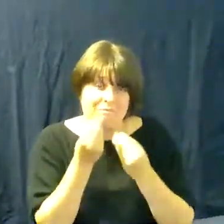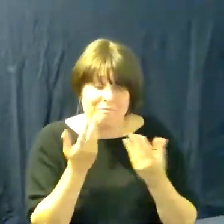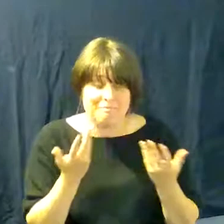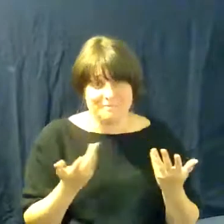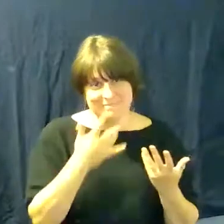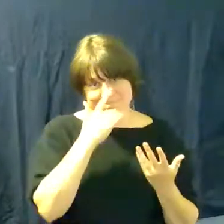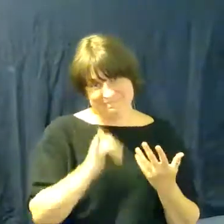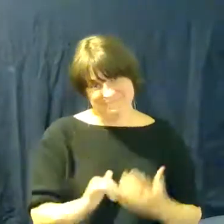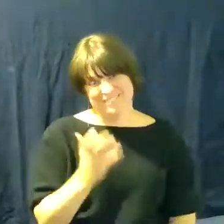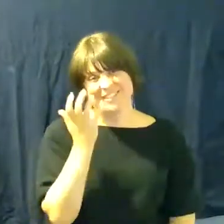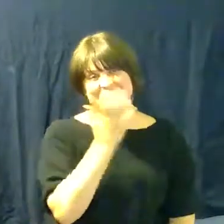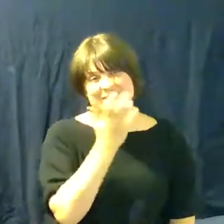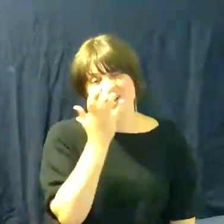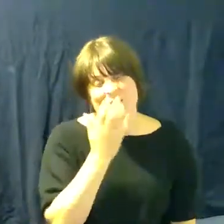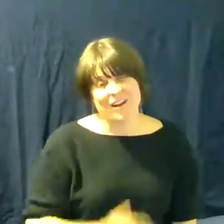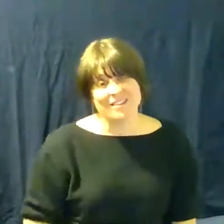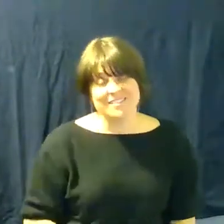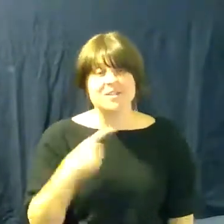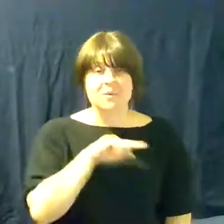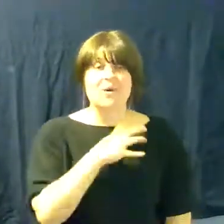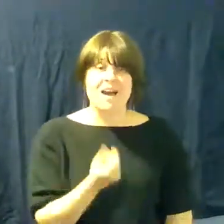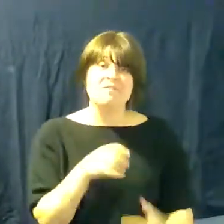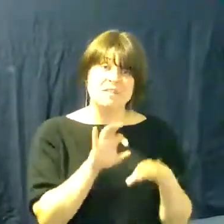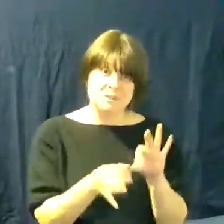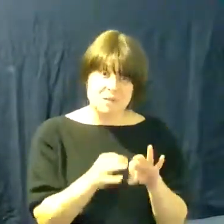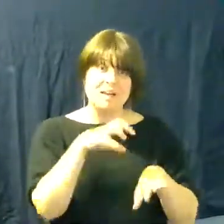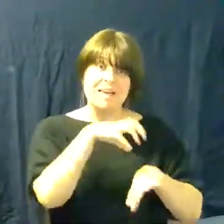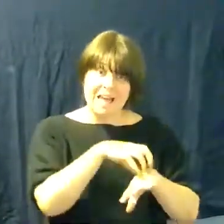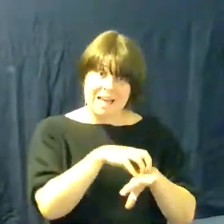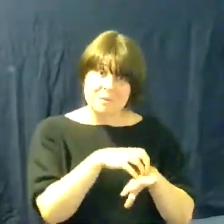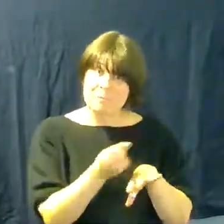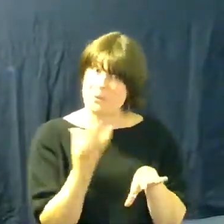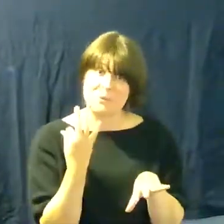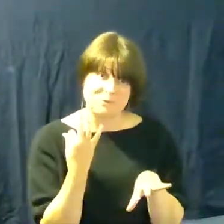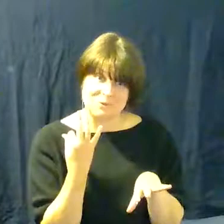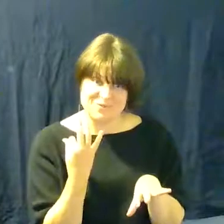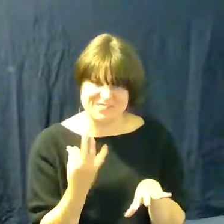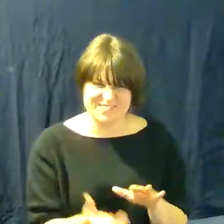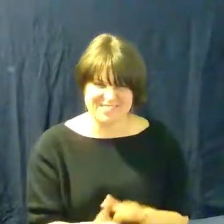eat it on our own while we look at the screen